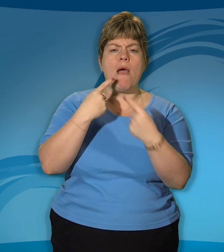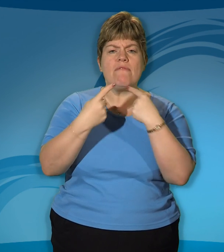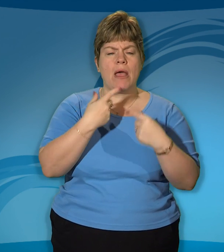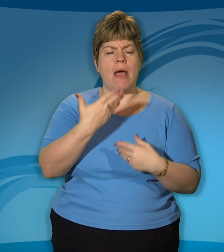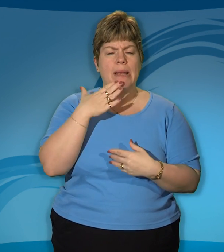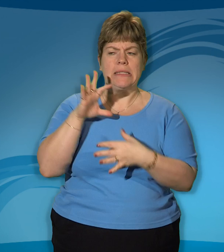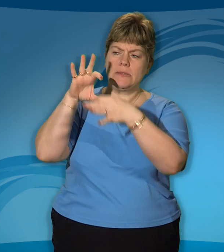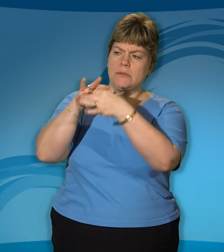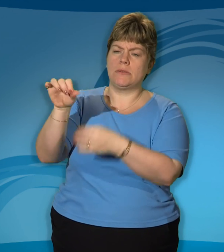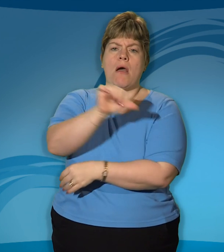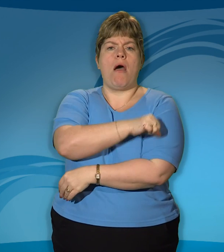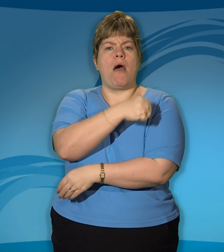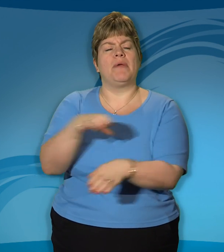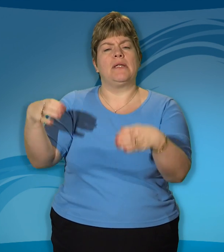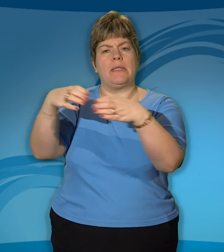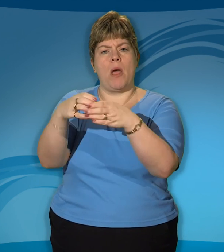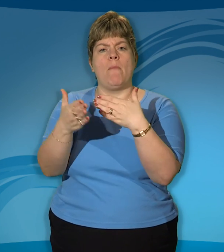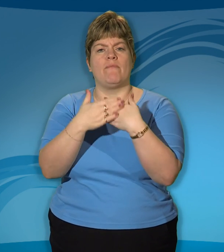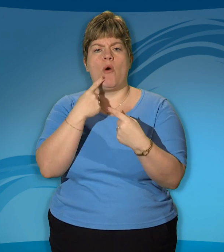please contact the Endoscopy Unit.